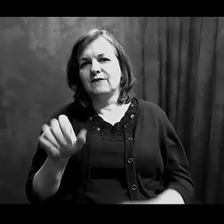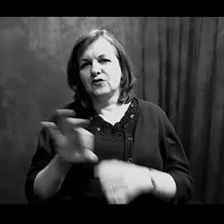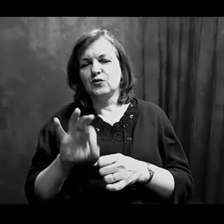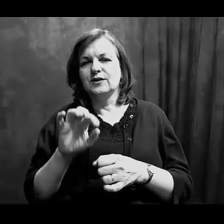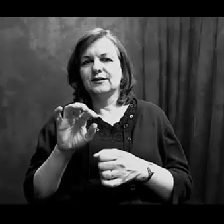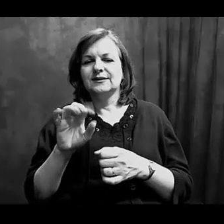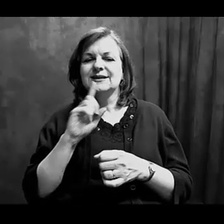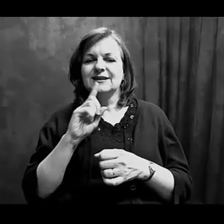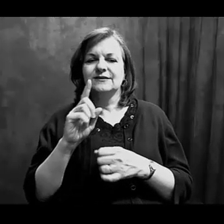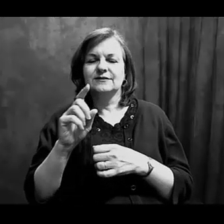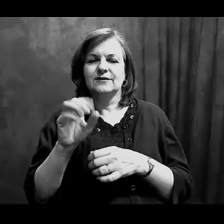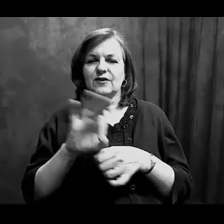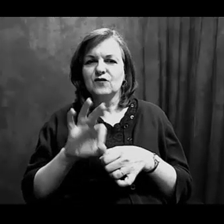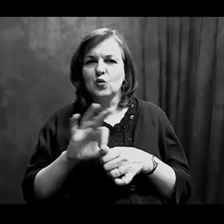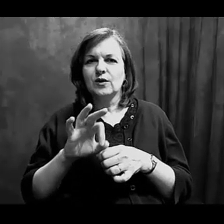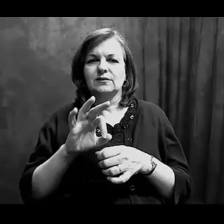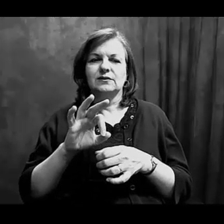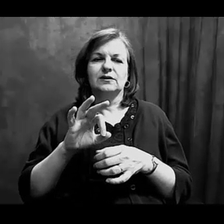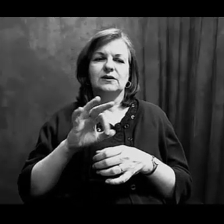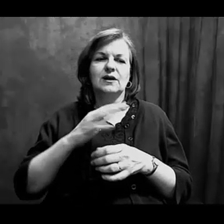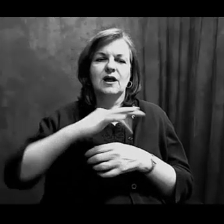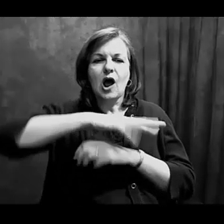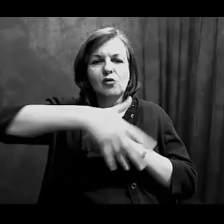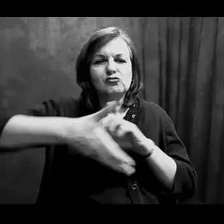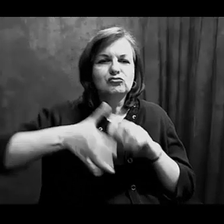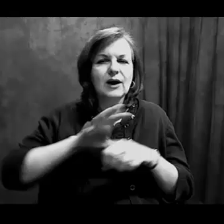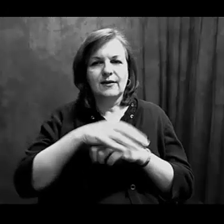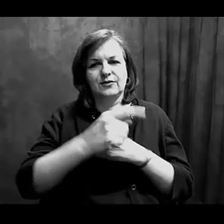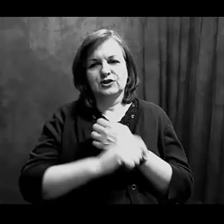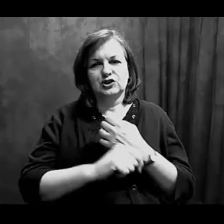its source is plasma from the blood